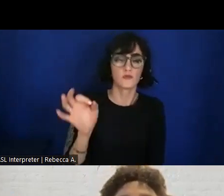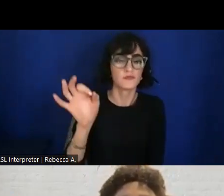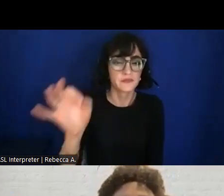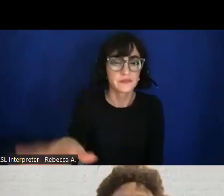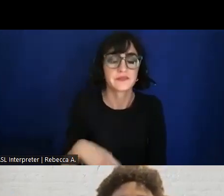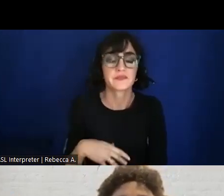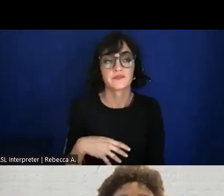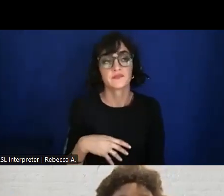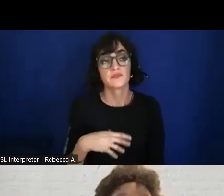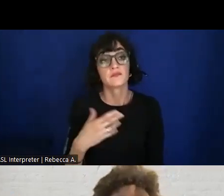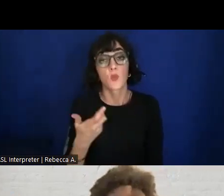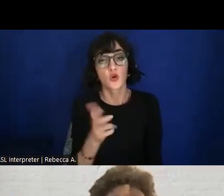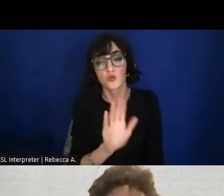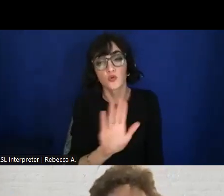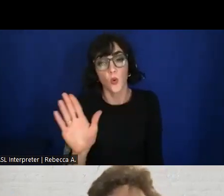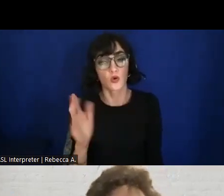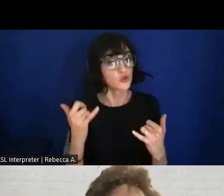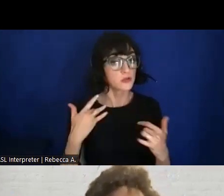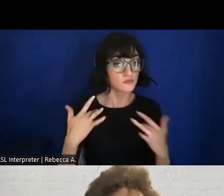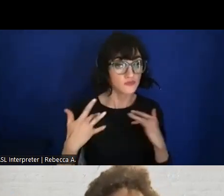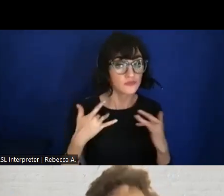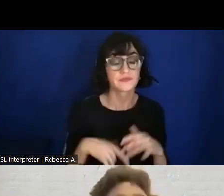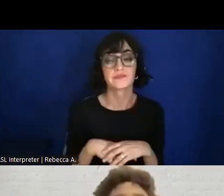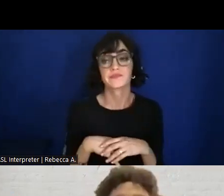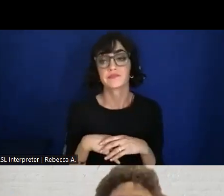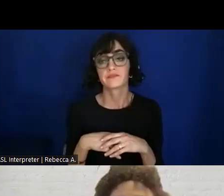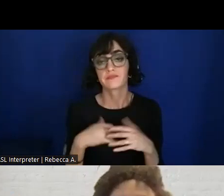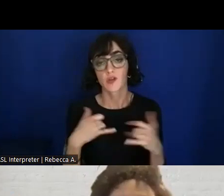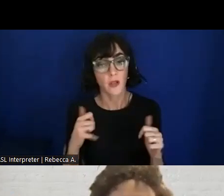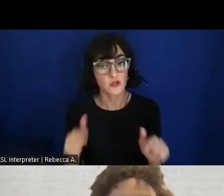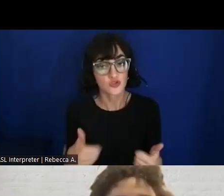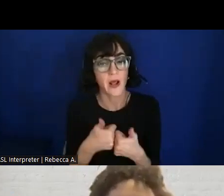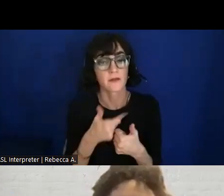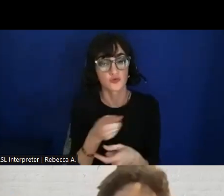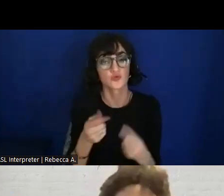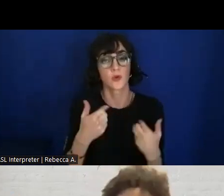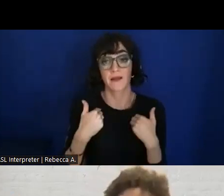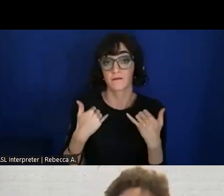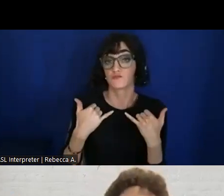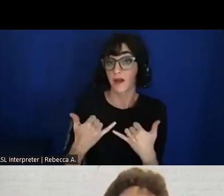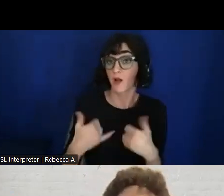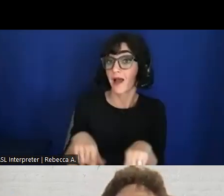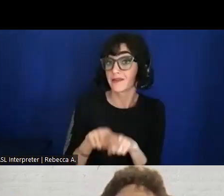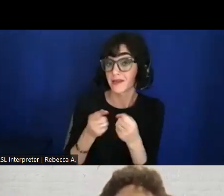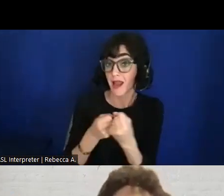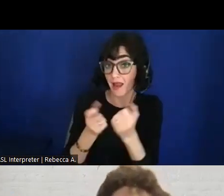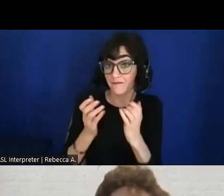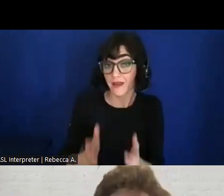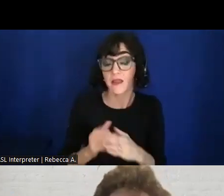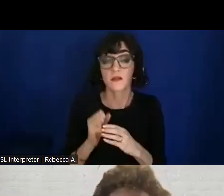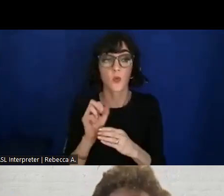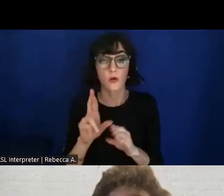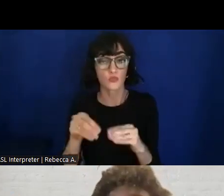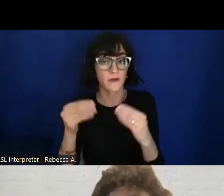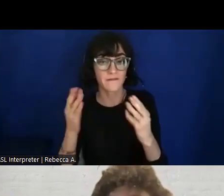or challenges you're experiencing as an advocate or provider related to substance use in your